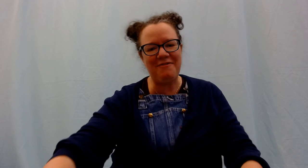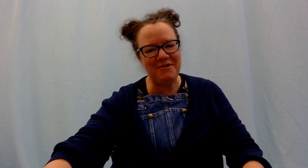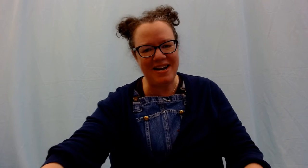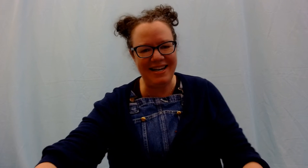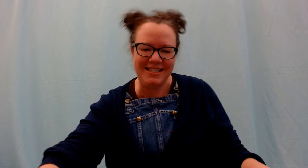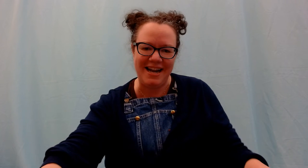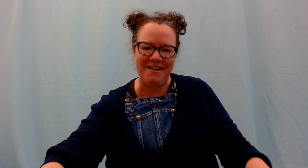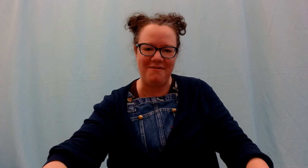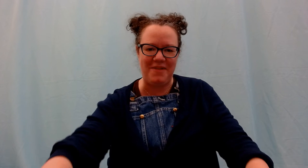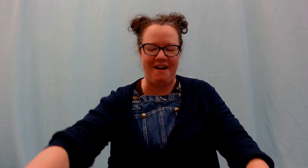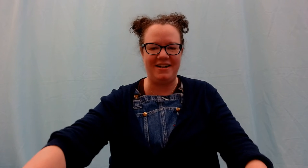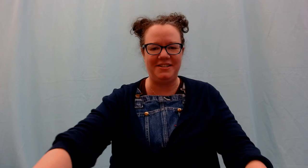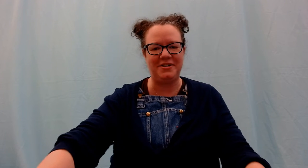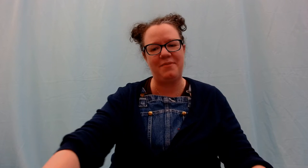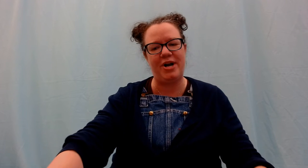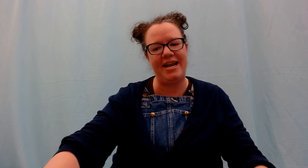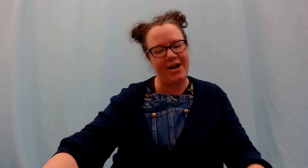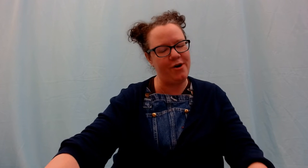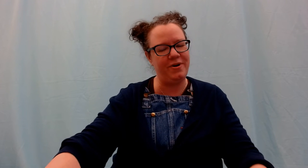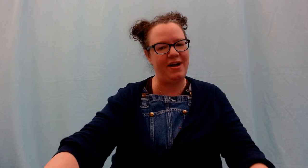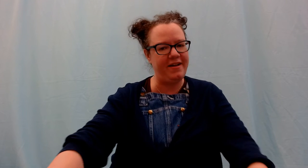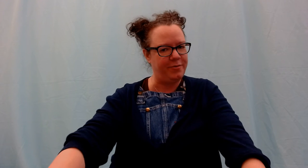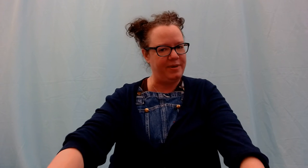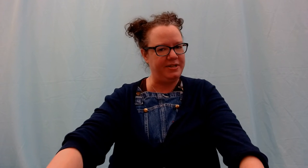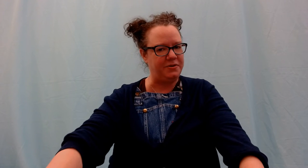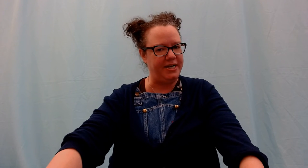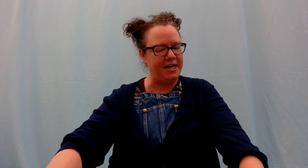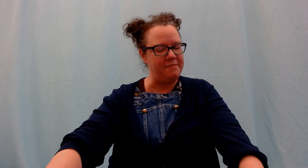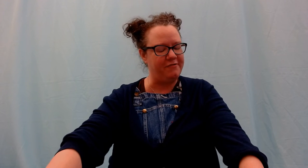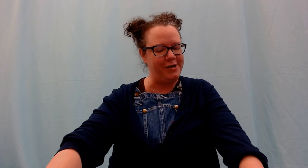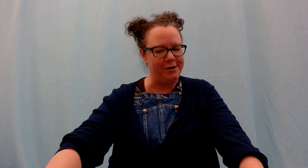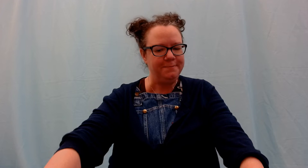Hi everyone! it's Erin from the Herrick District Library here with another baby storytime for you.